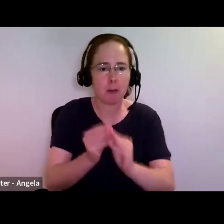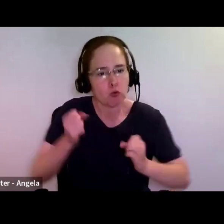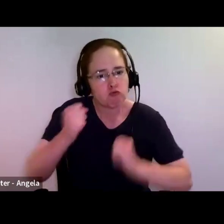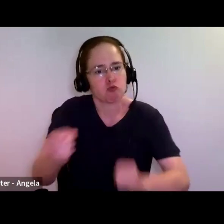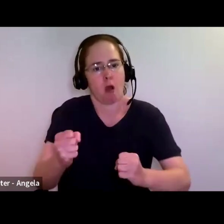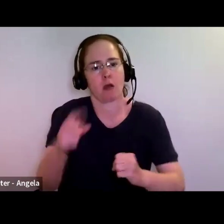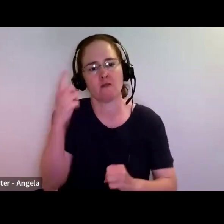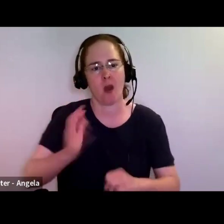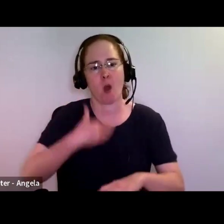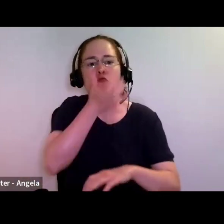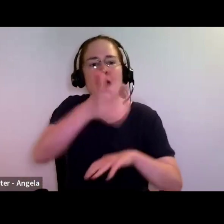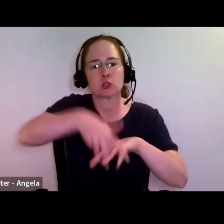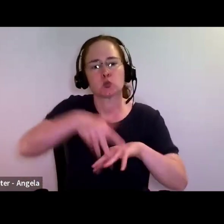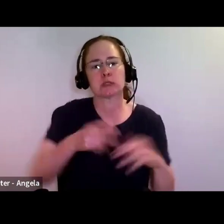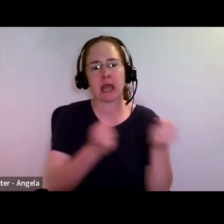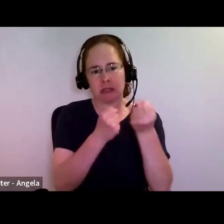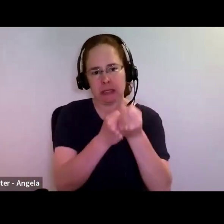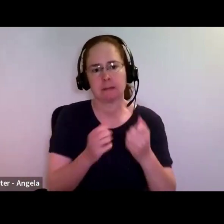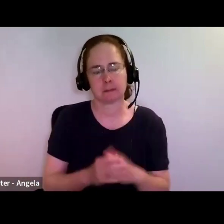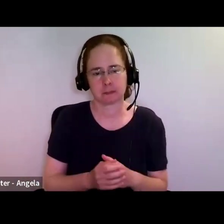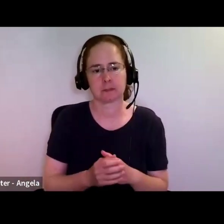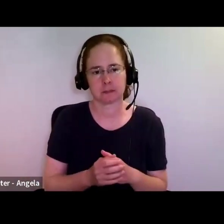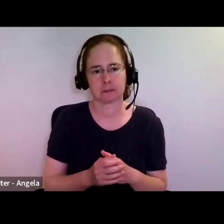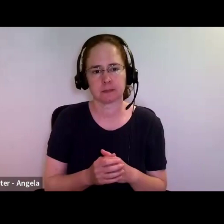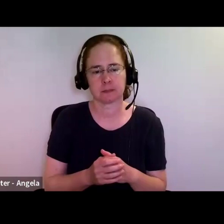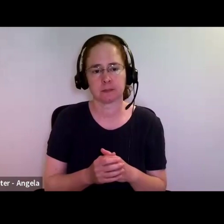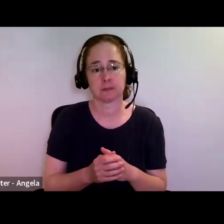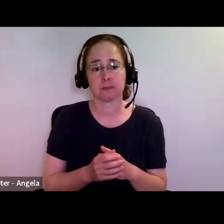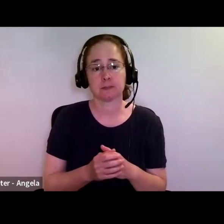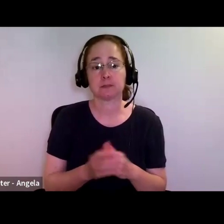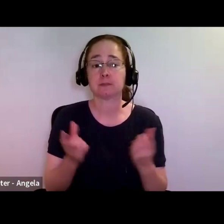advocacy and and so what we are doing is bringing different